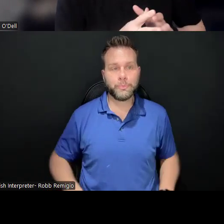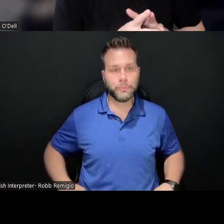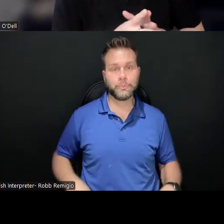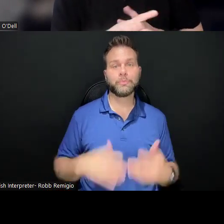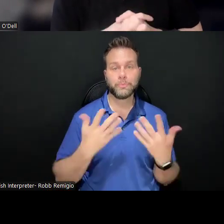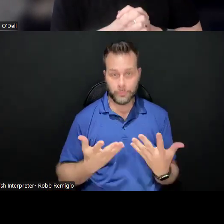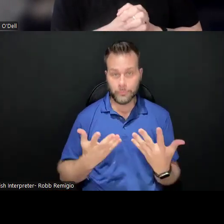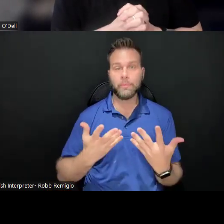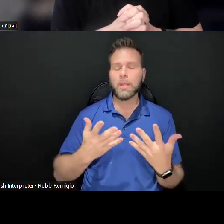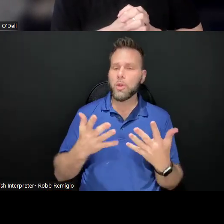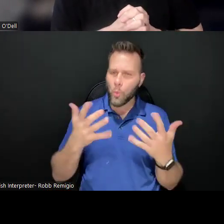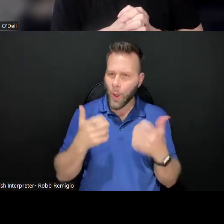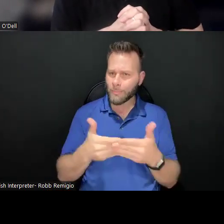You want to be proactively